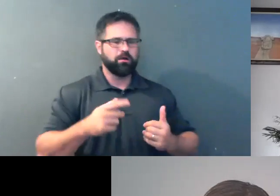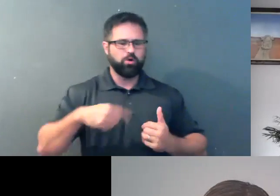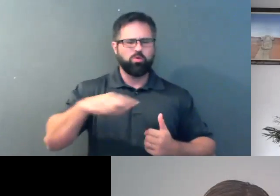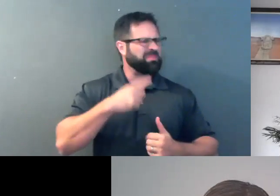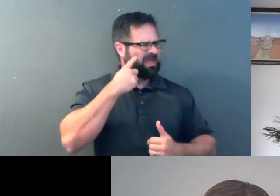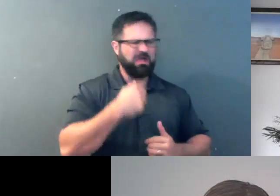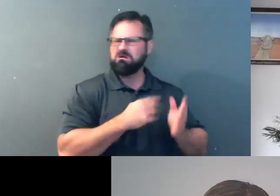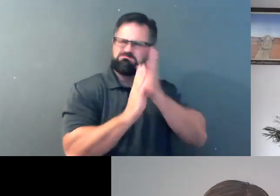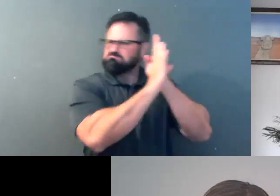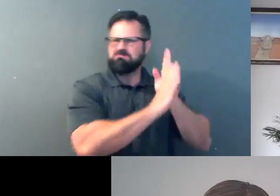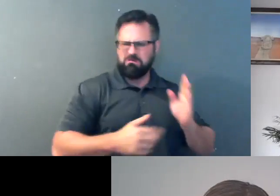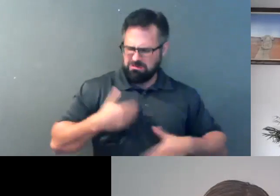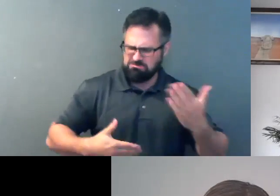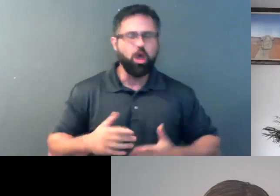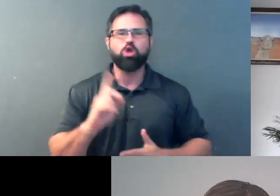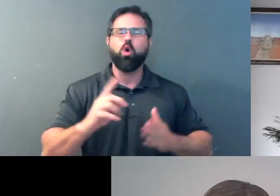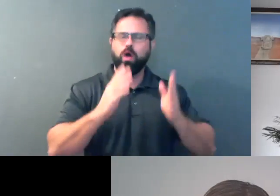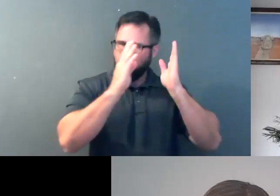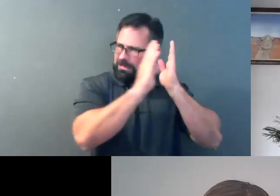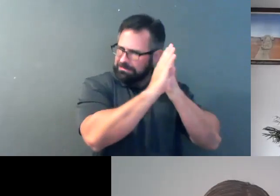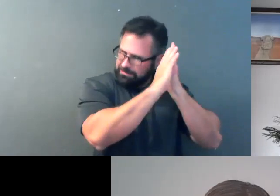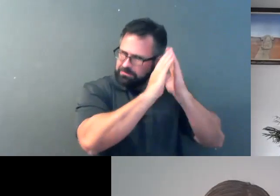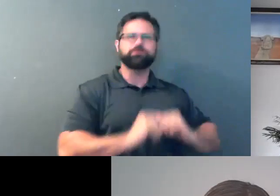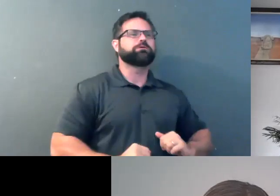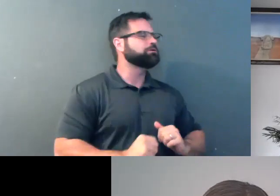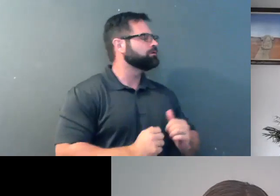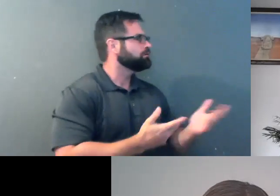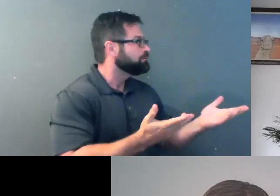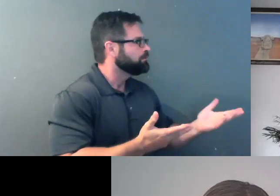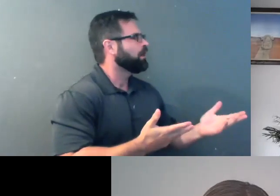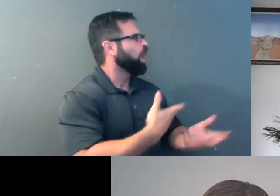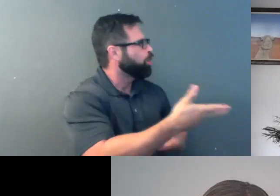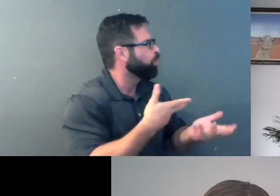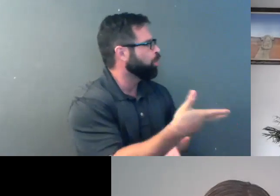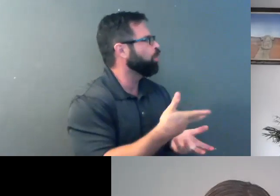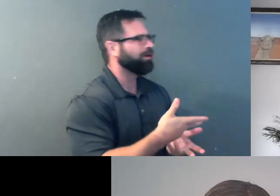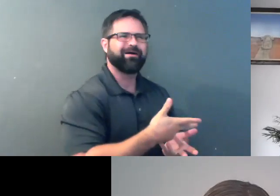ways to to partner in a meaningful way and just creating creating that space we often find that